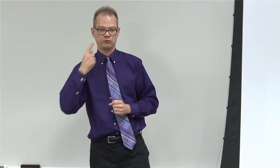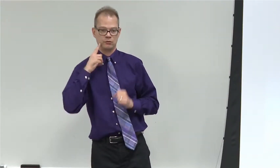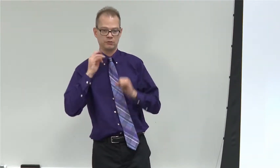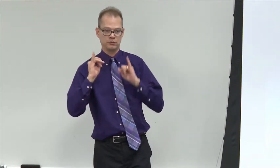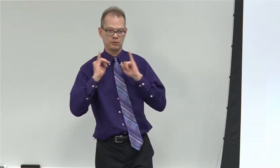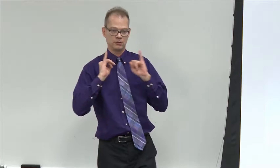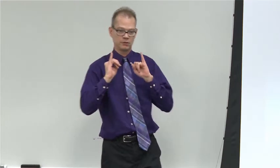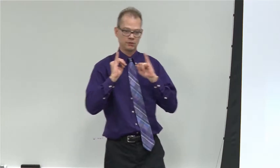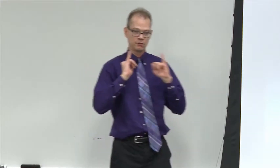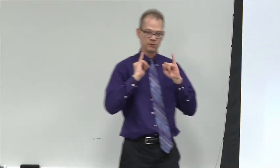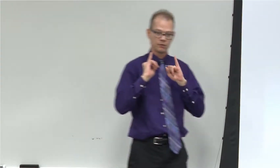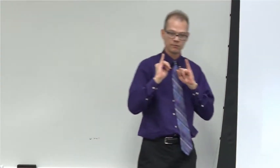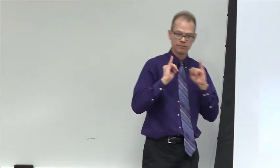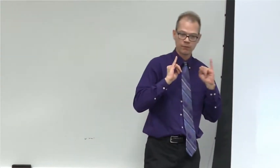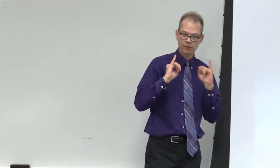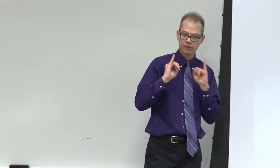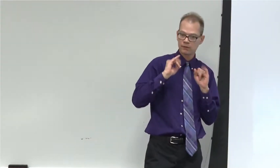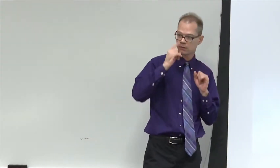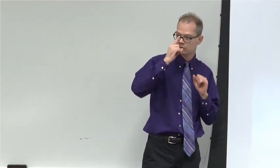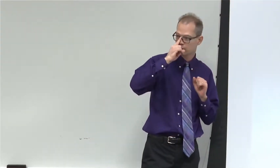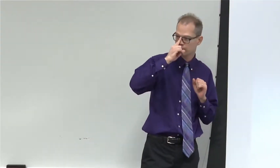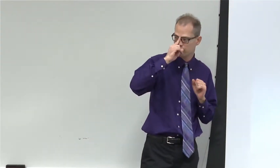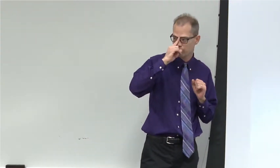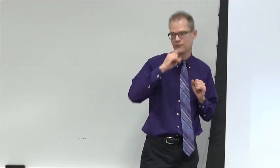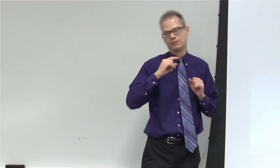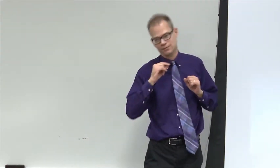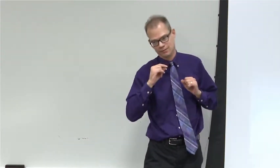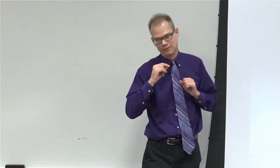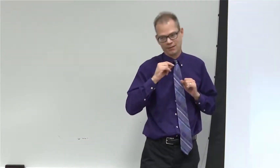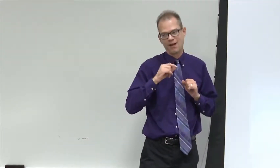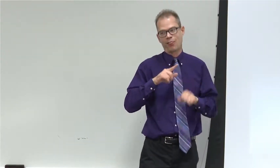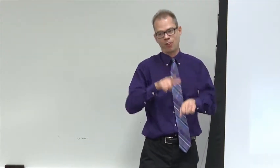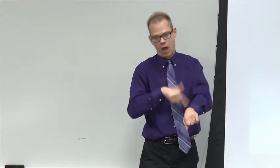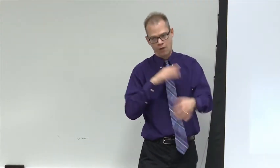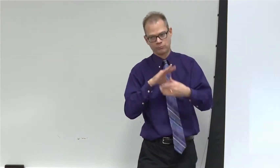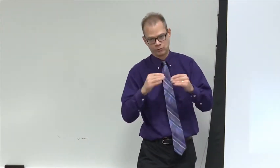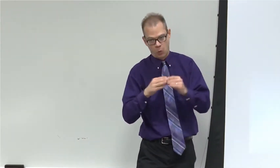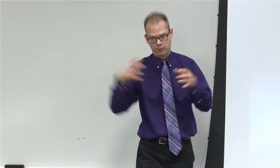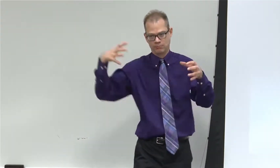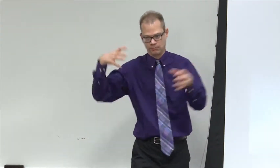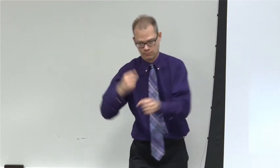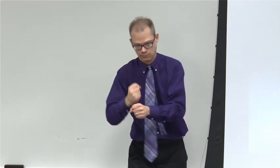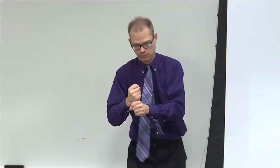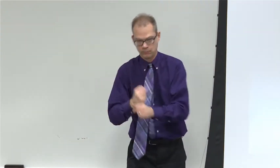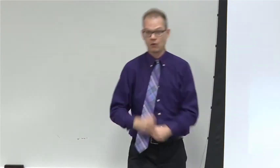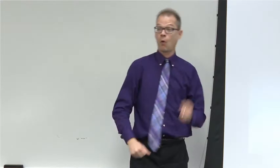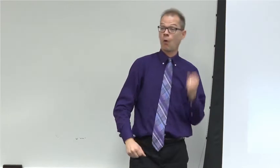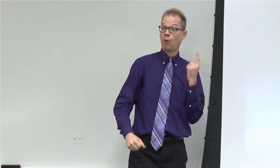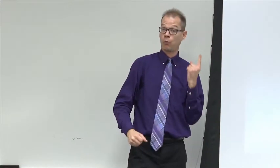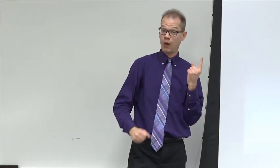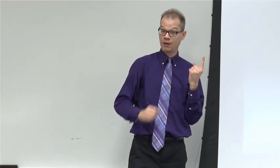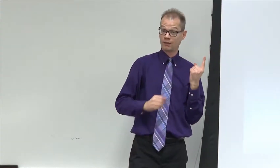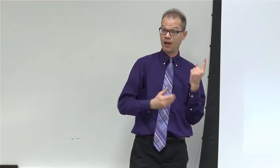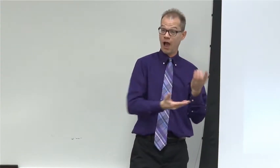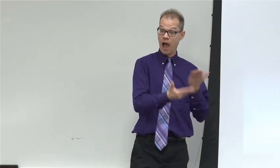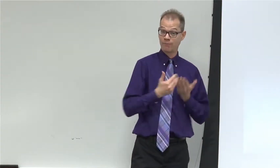I got 3 invitations to interview. Long story short...